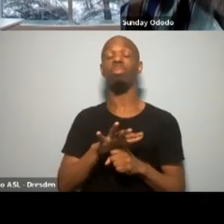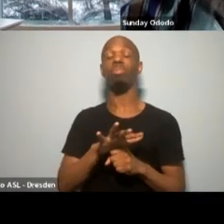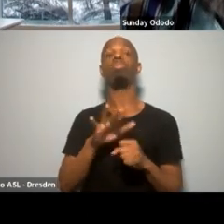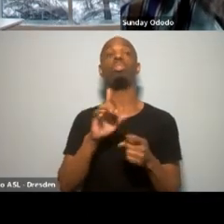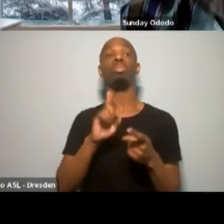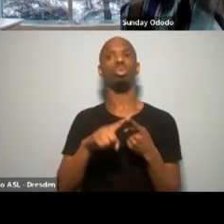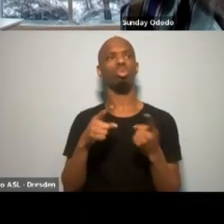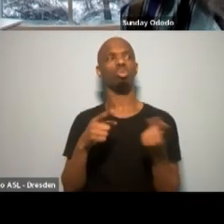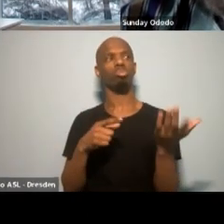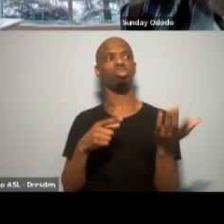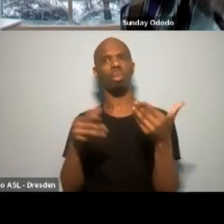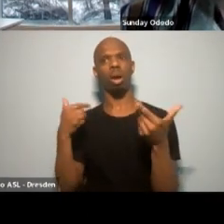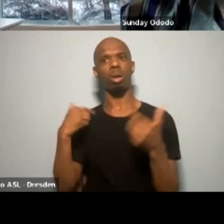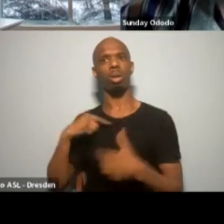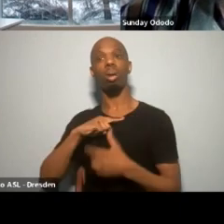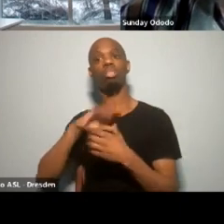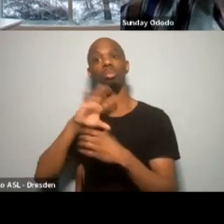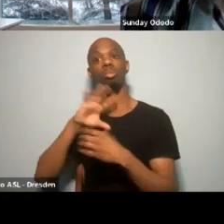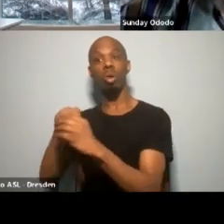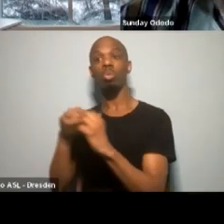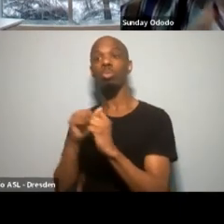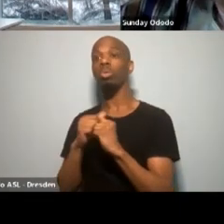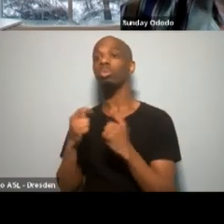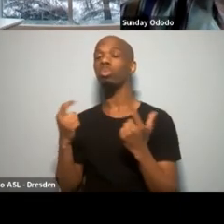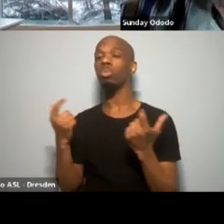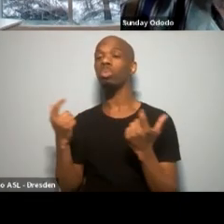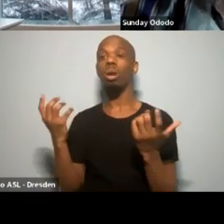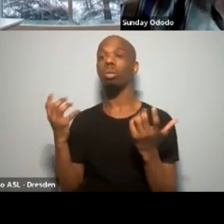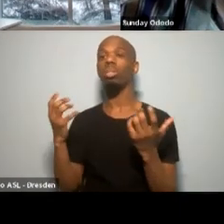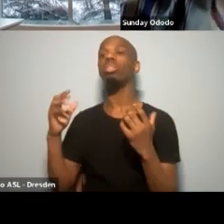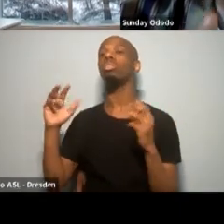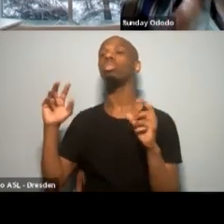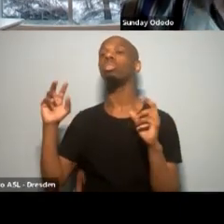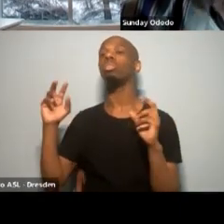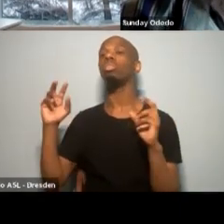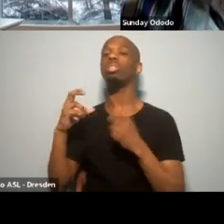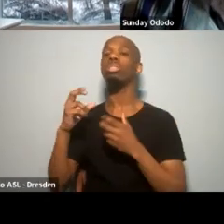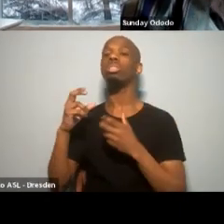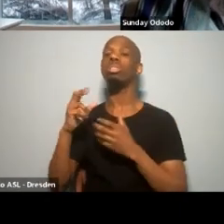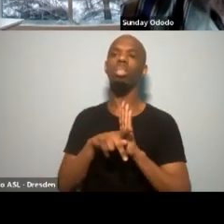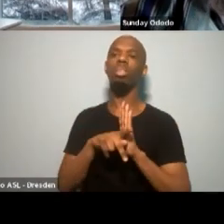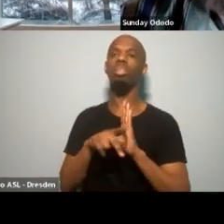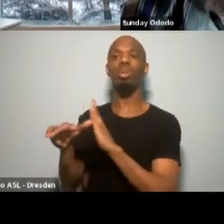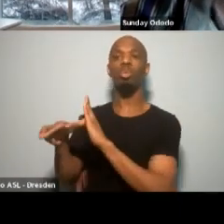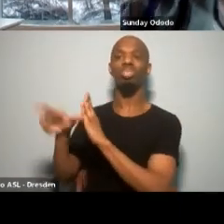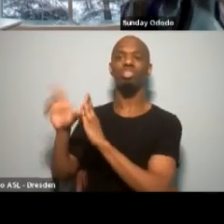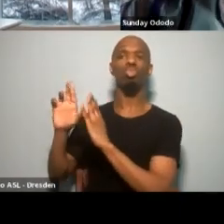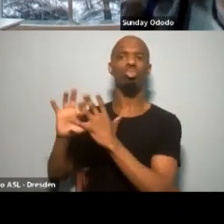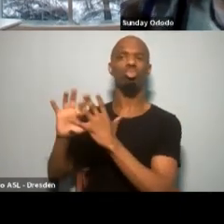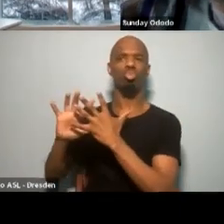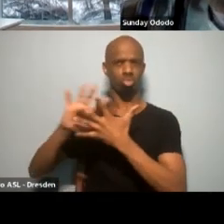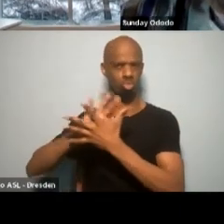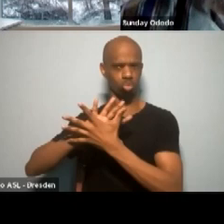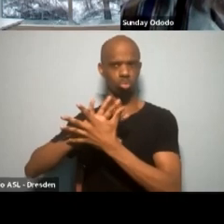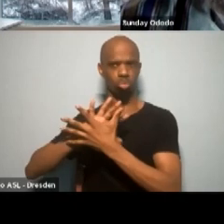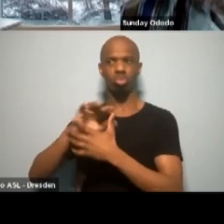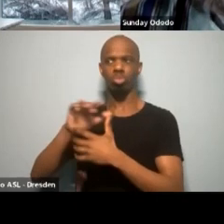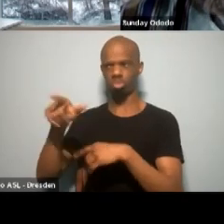Over time, there have been coming out with this policy without the input of the humanities,